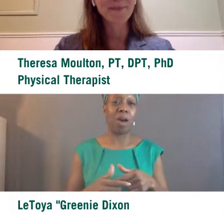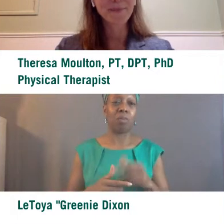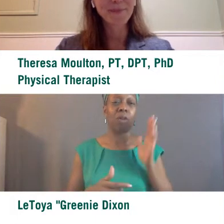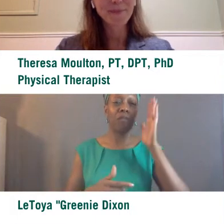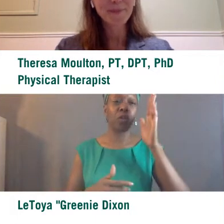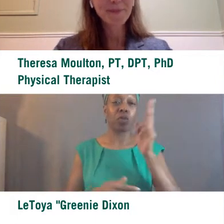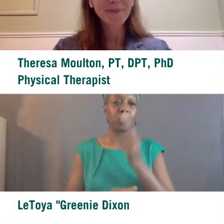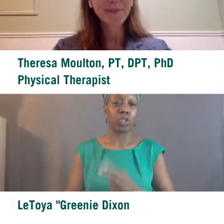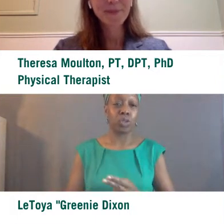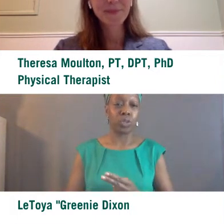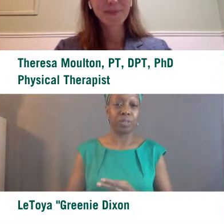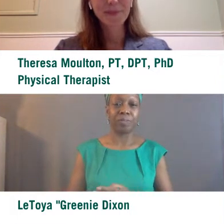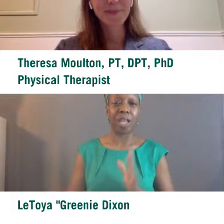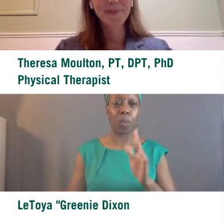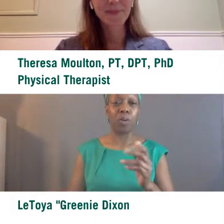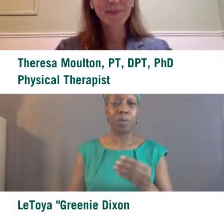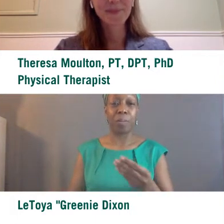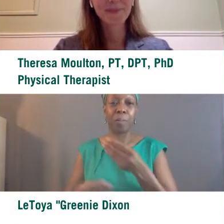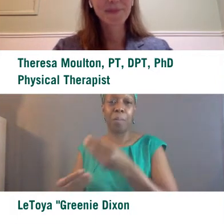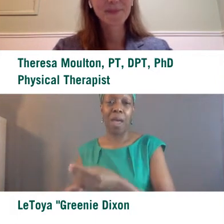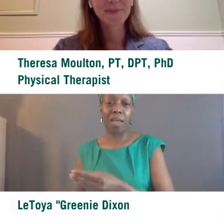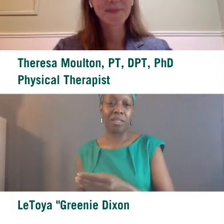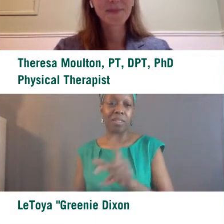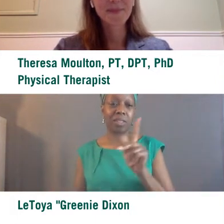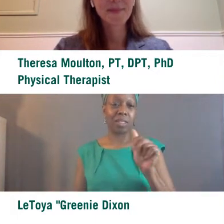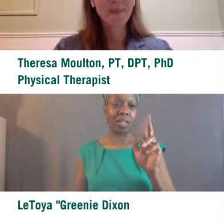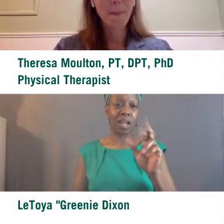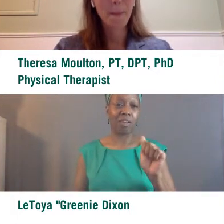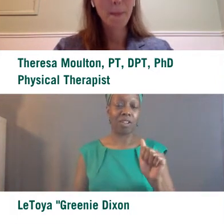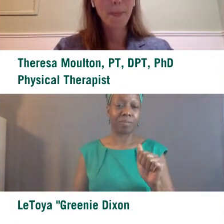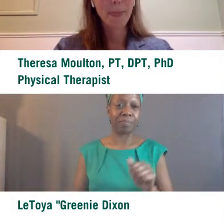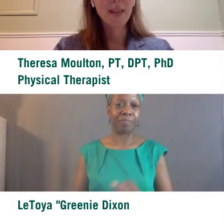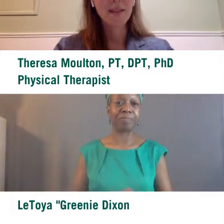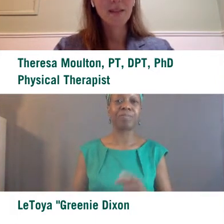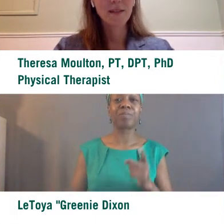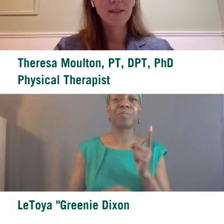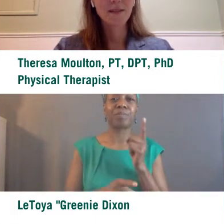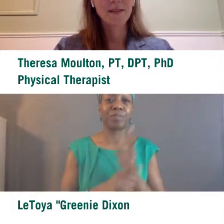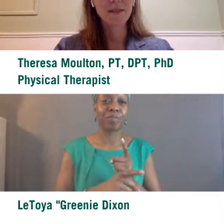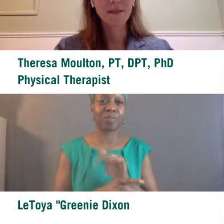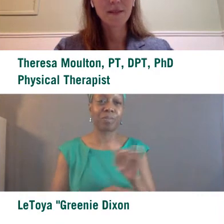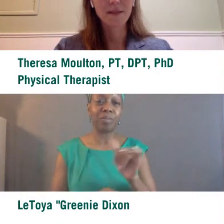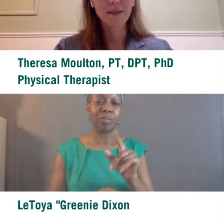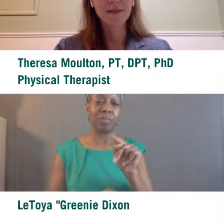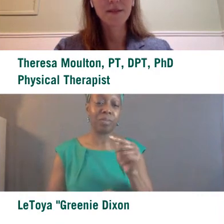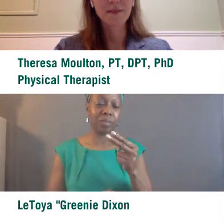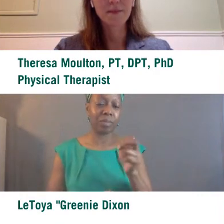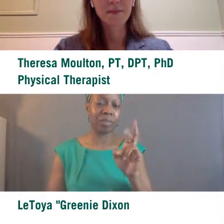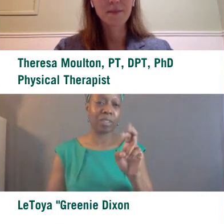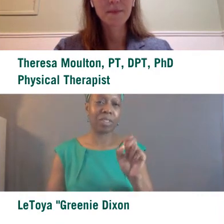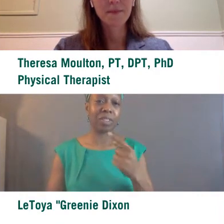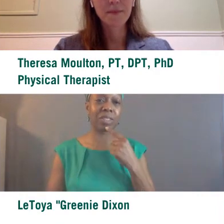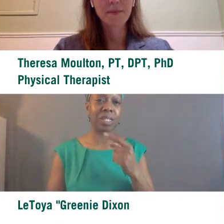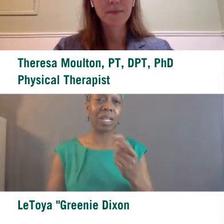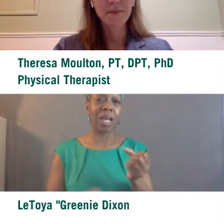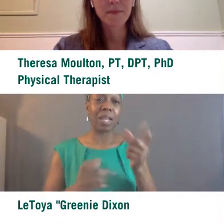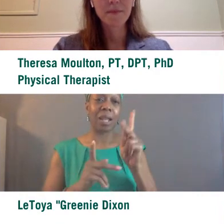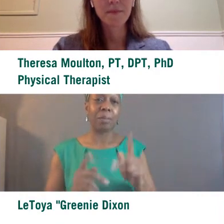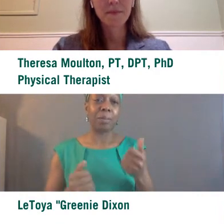Yeah, I was just going to comment, as Theresa said a lot of people are able to receive some of those therapies services